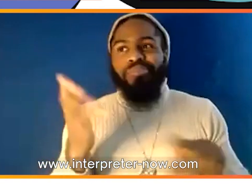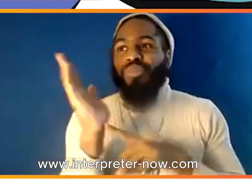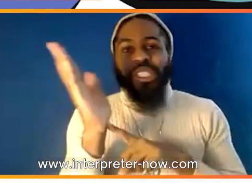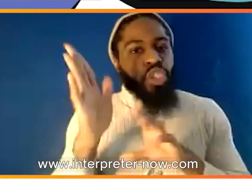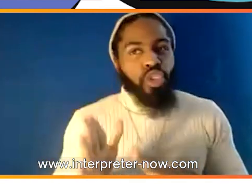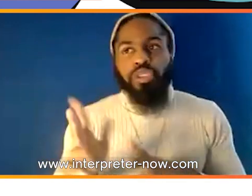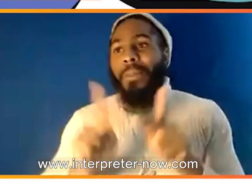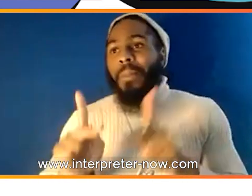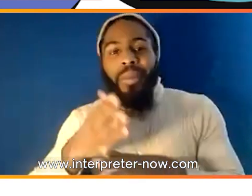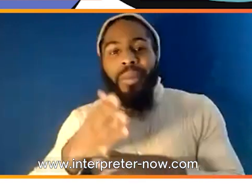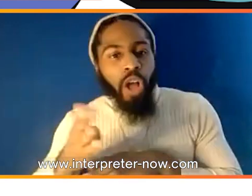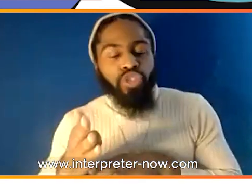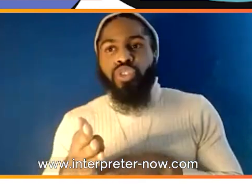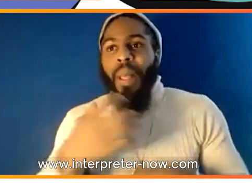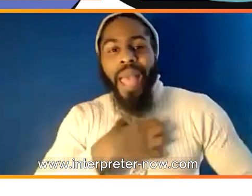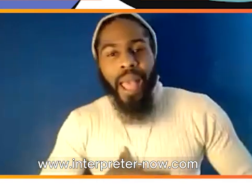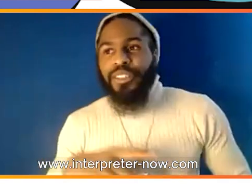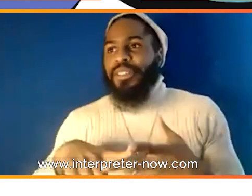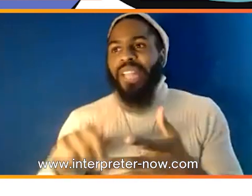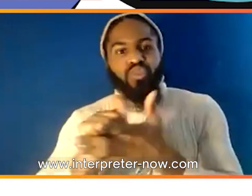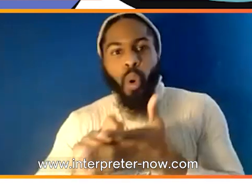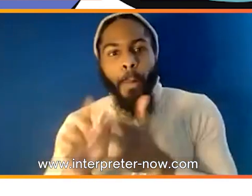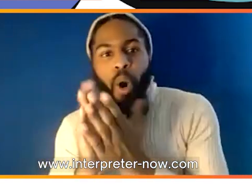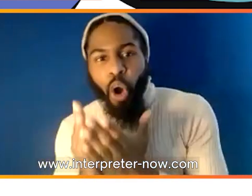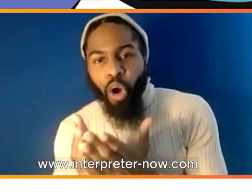panels, we have guest speakers, people that have written books, people that are passionate.